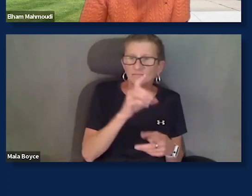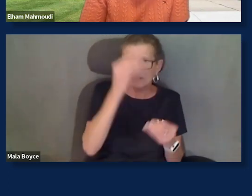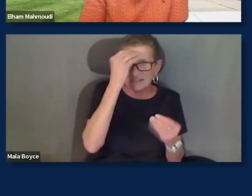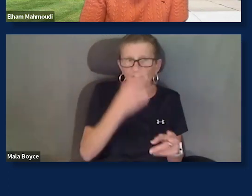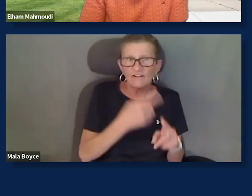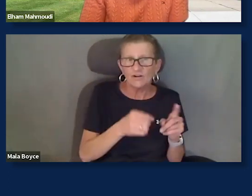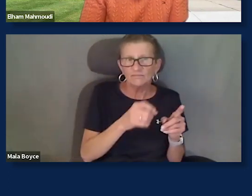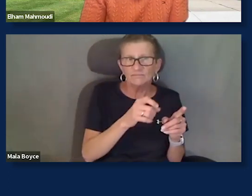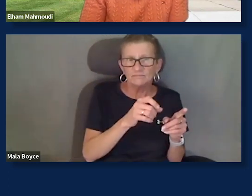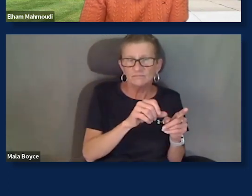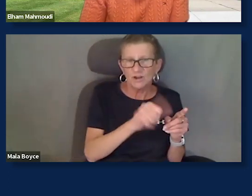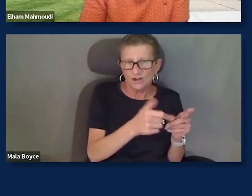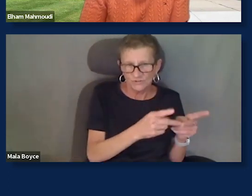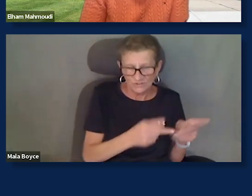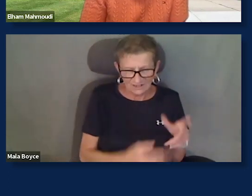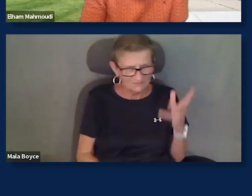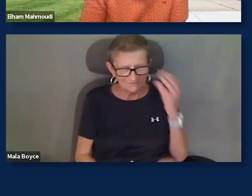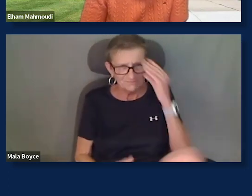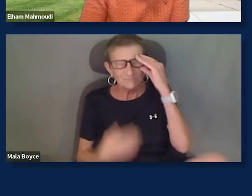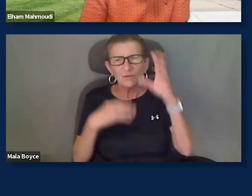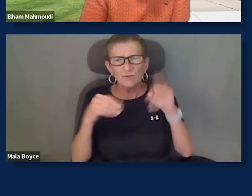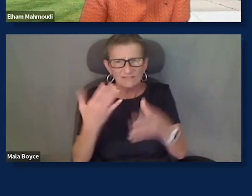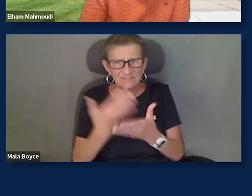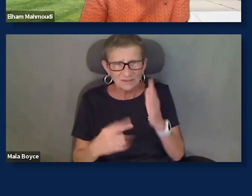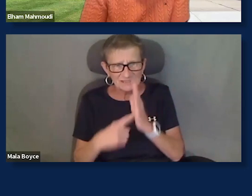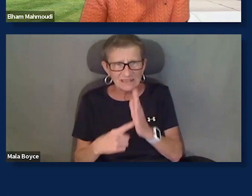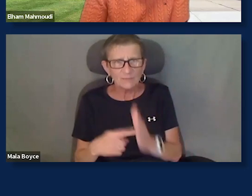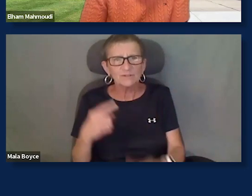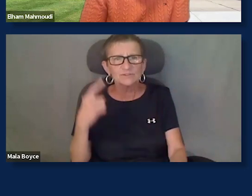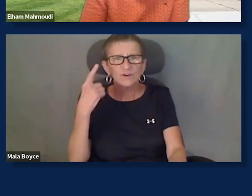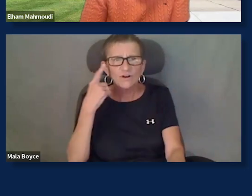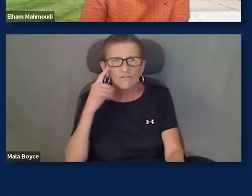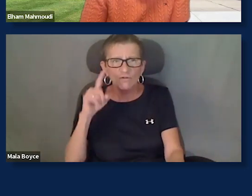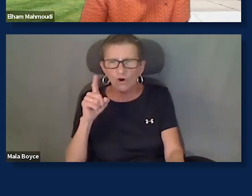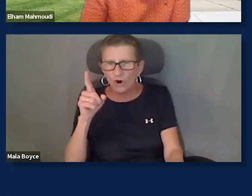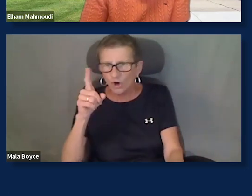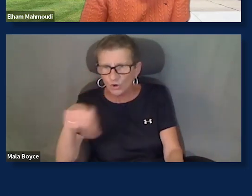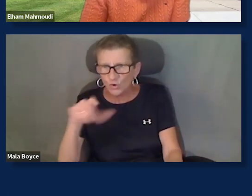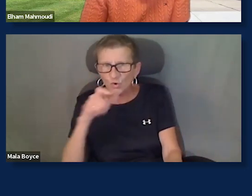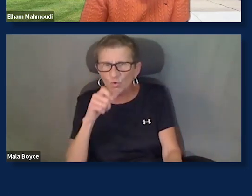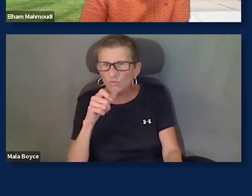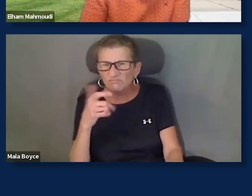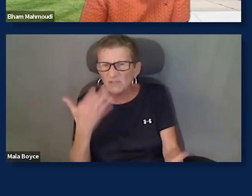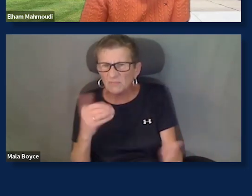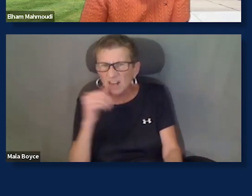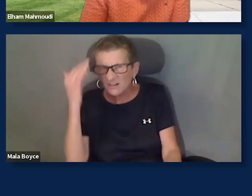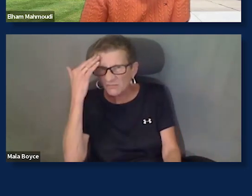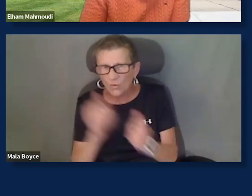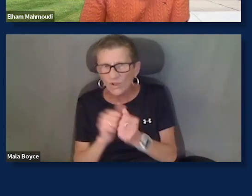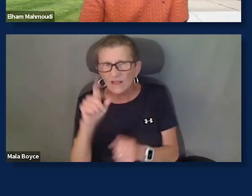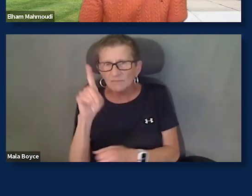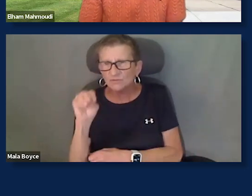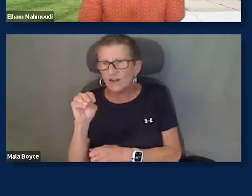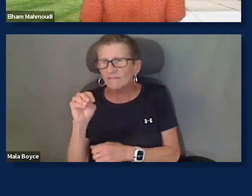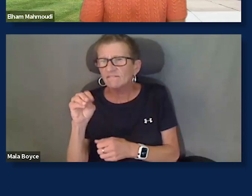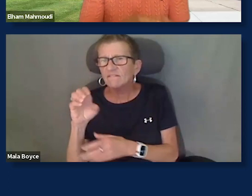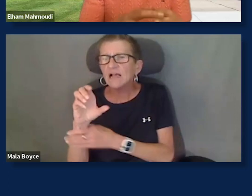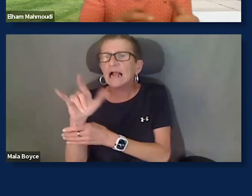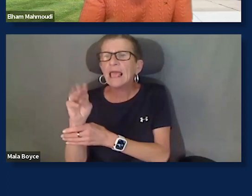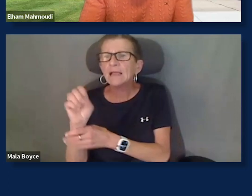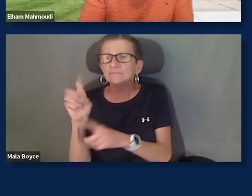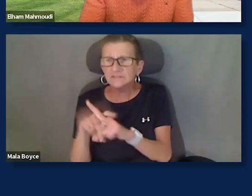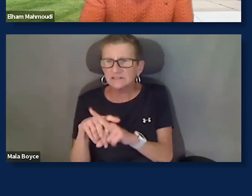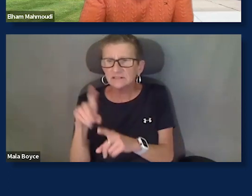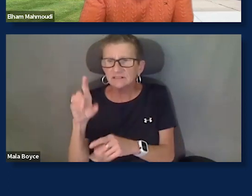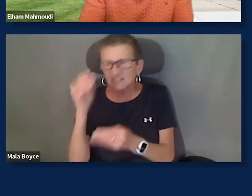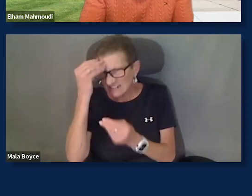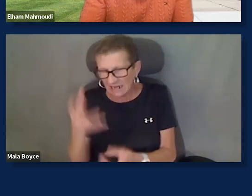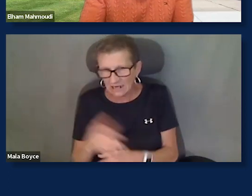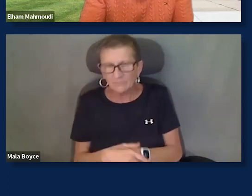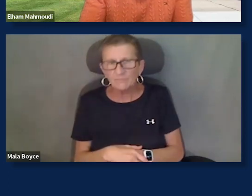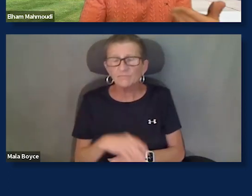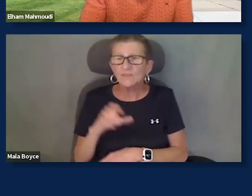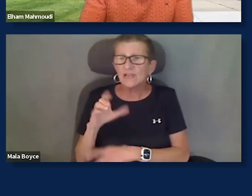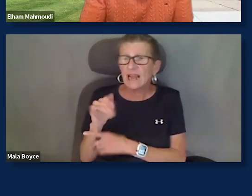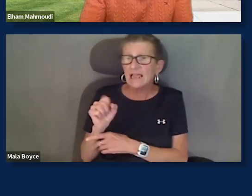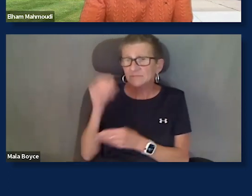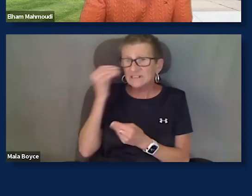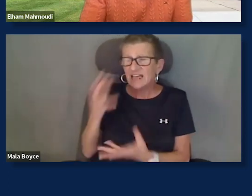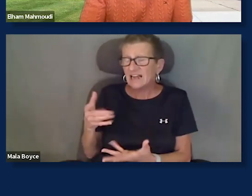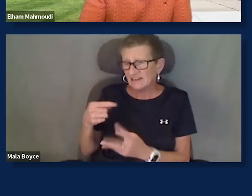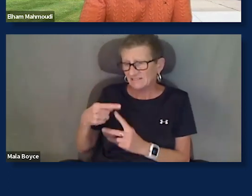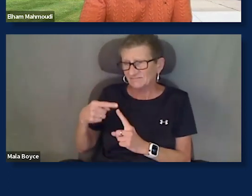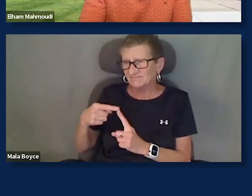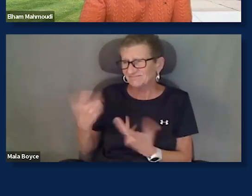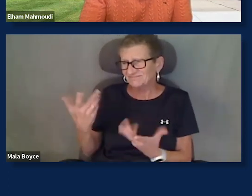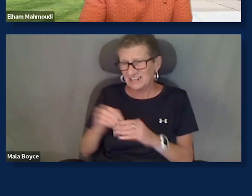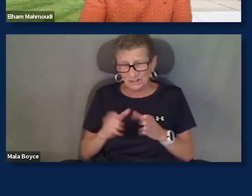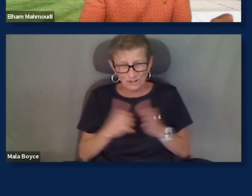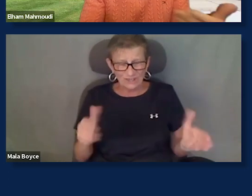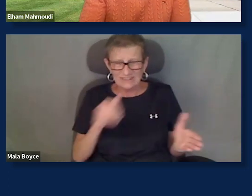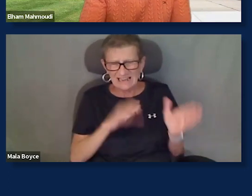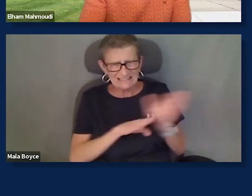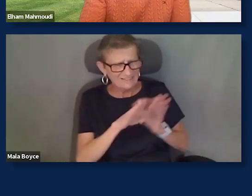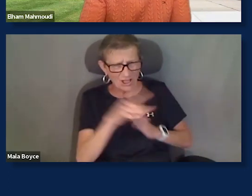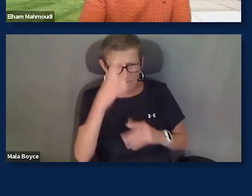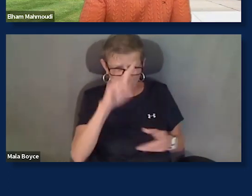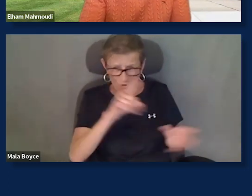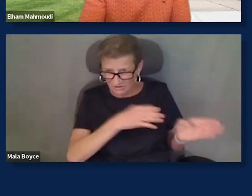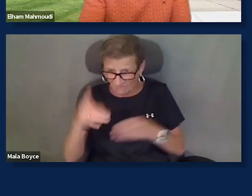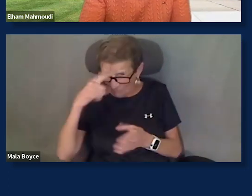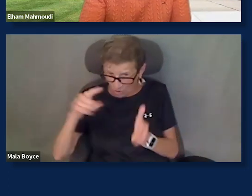Let me provide some explanation here for those of you who are not familiar with administrative claims data. Claims data in general are not developed for research purposes. They are developed for billing purposes.